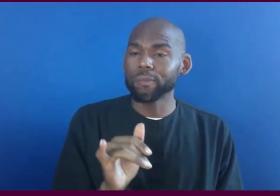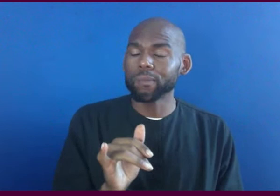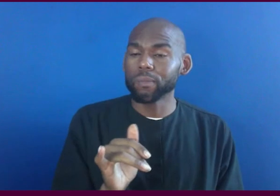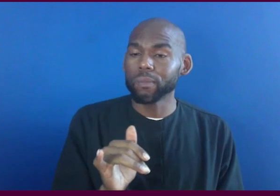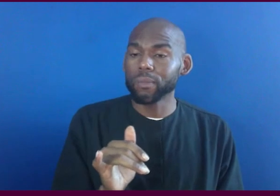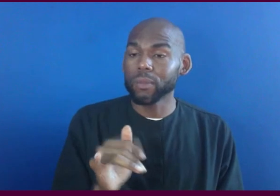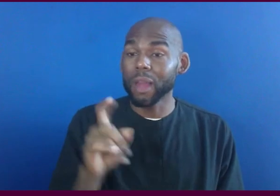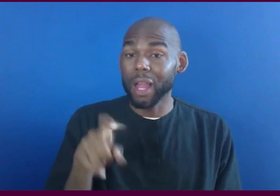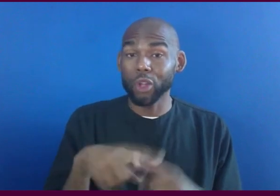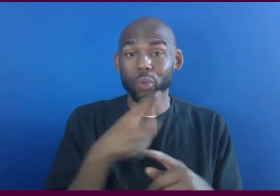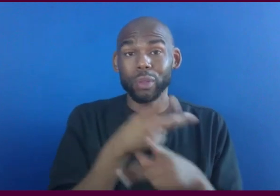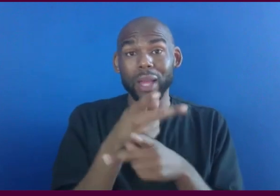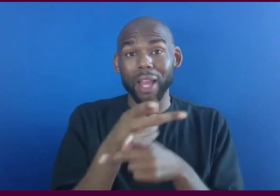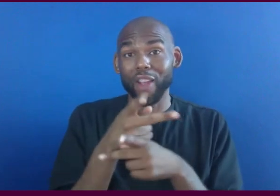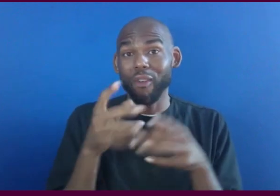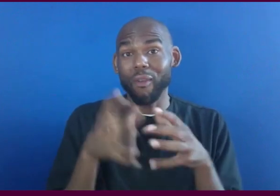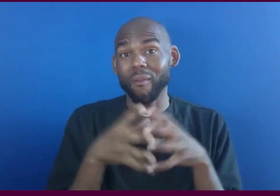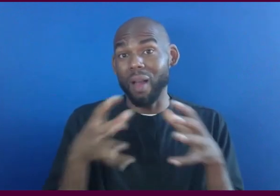care of a lot of kids.